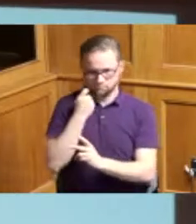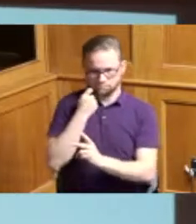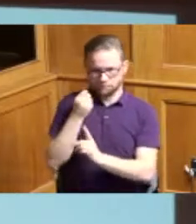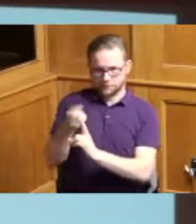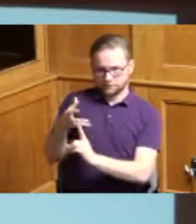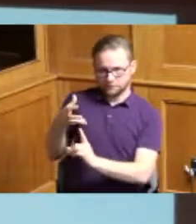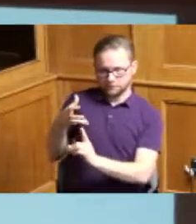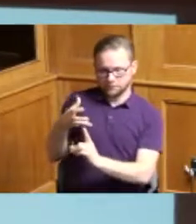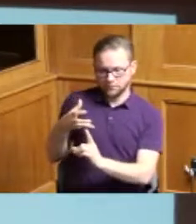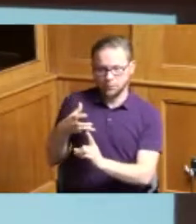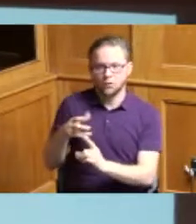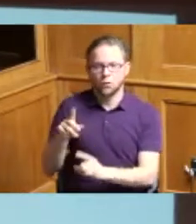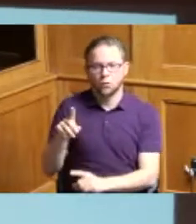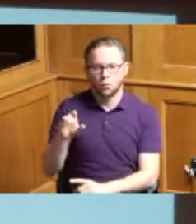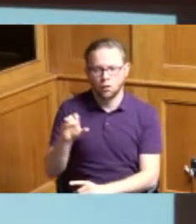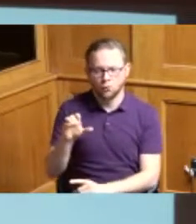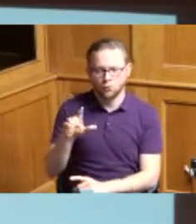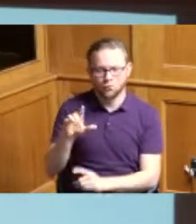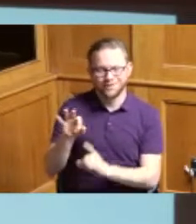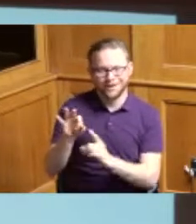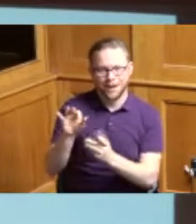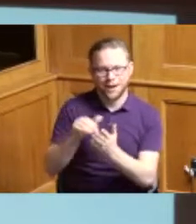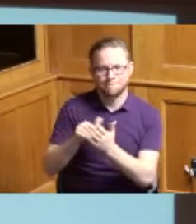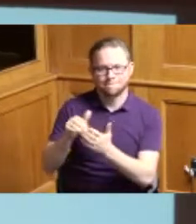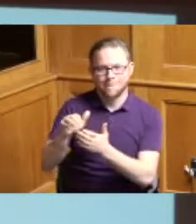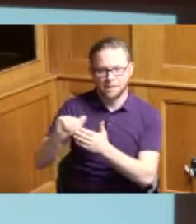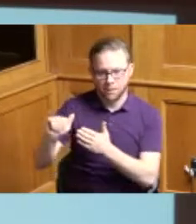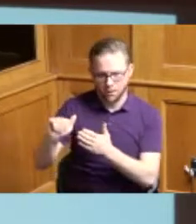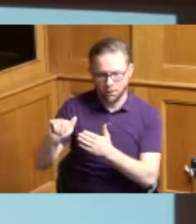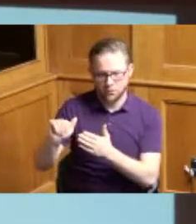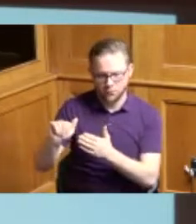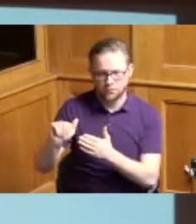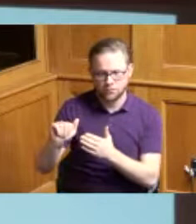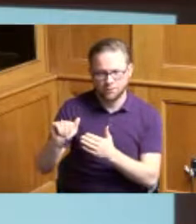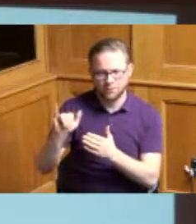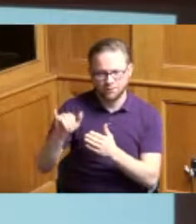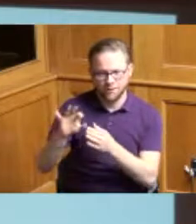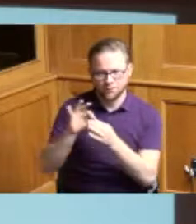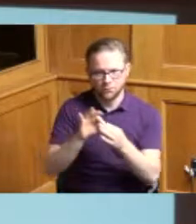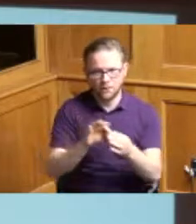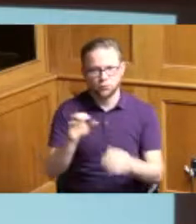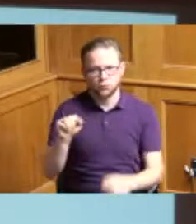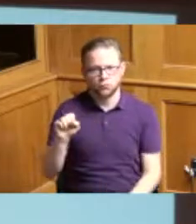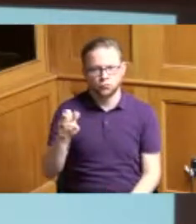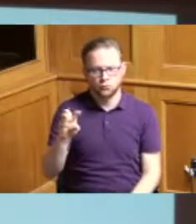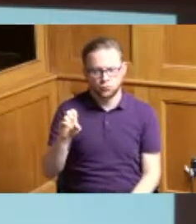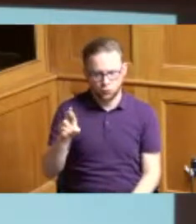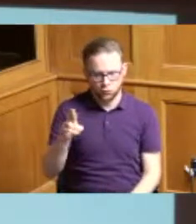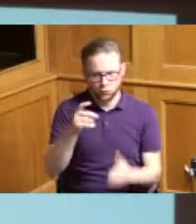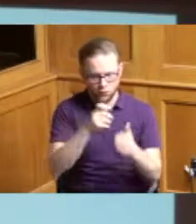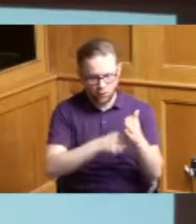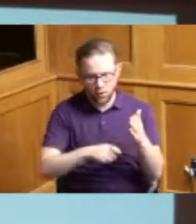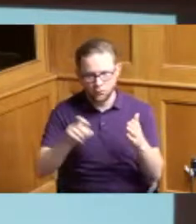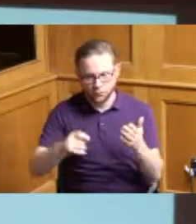we have 129 million dollars as we mentioned before in sanitary sewage costs to recover about